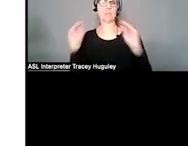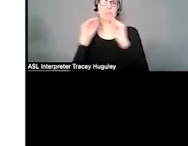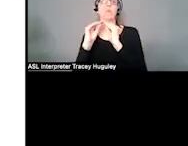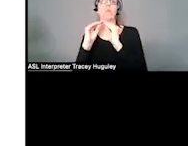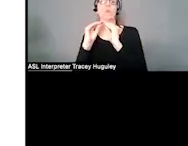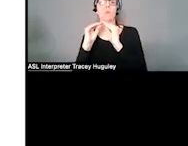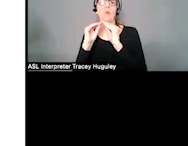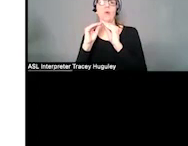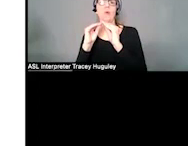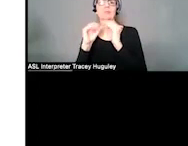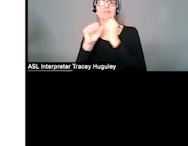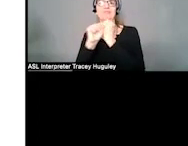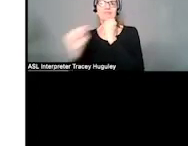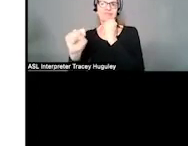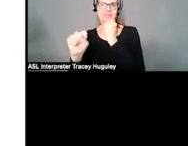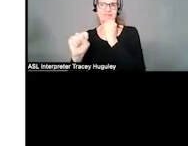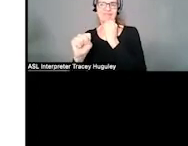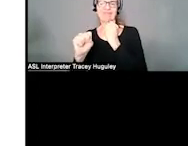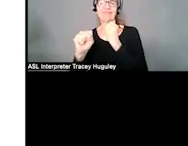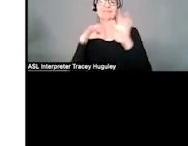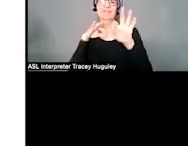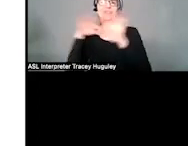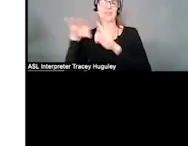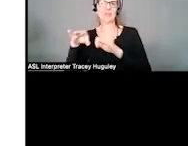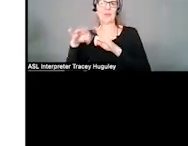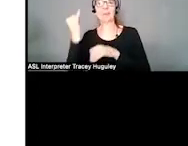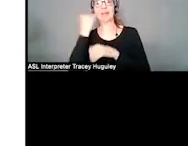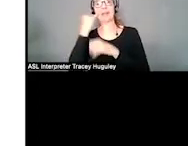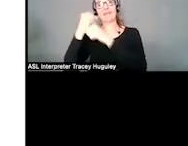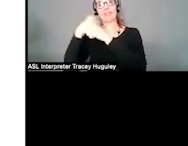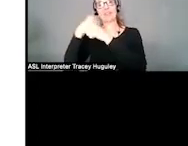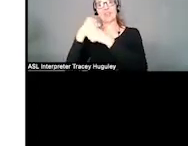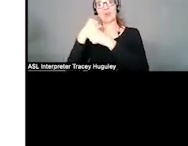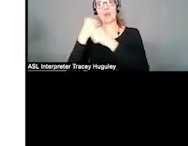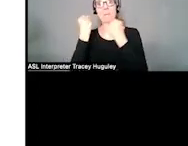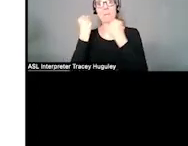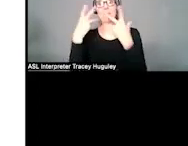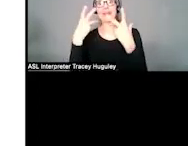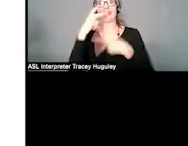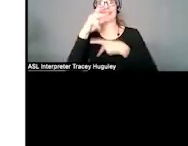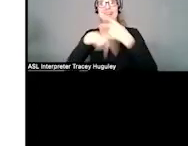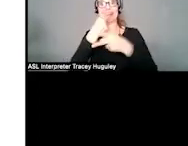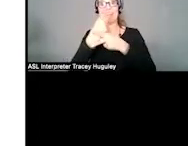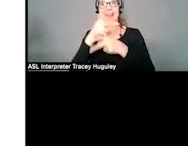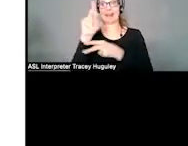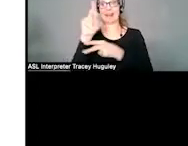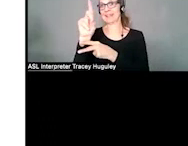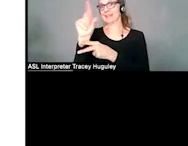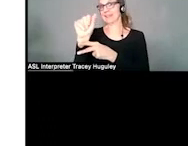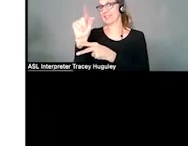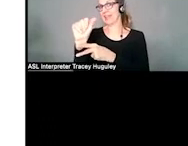to describe that if you're, for example, generating many different types of data. And it's not a limit. It's only a recommendation,